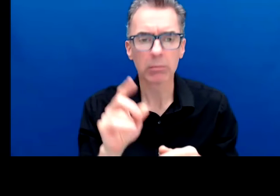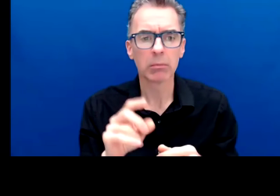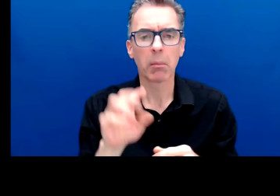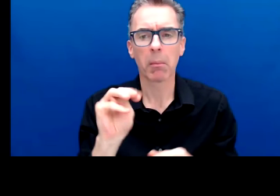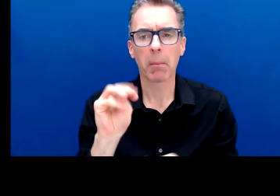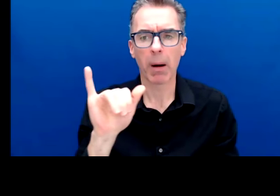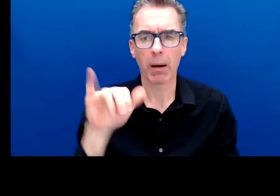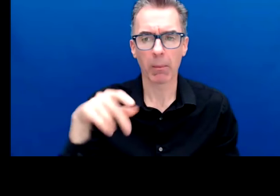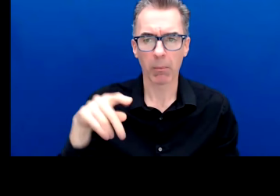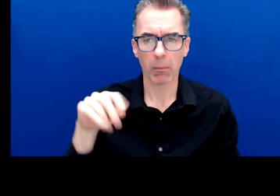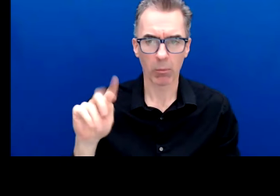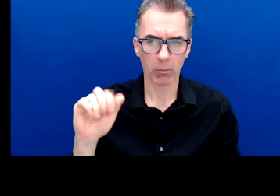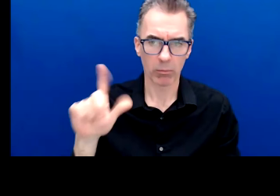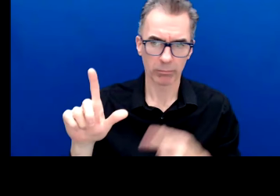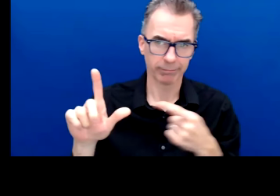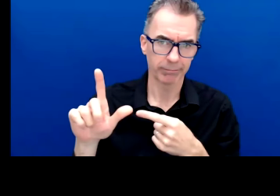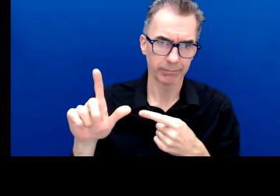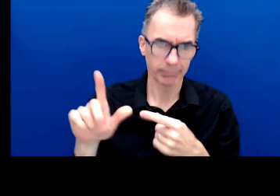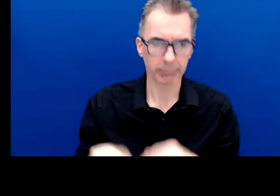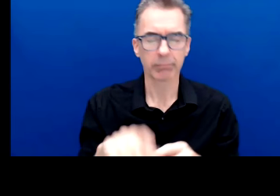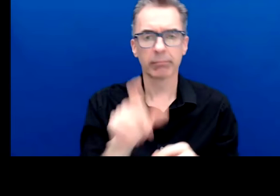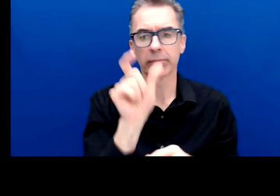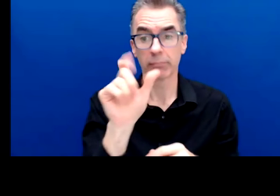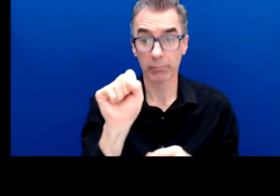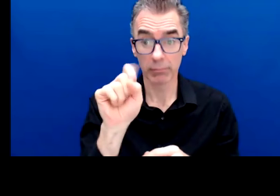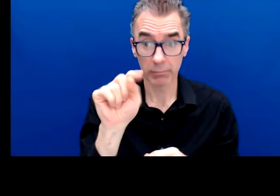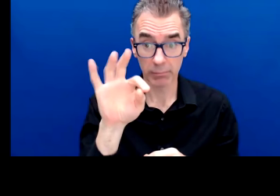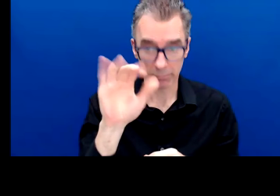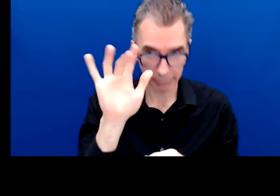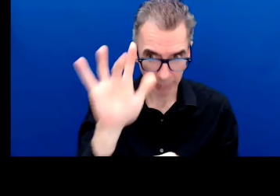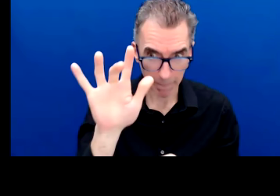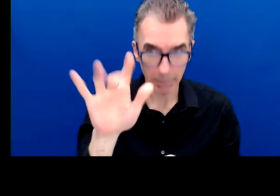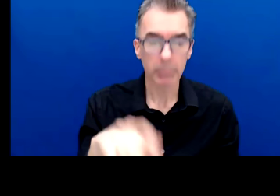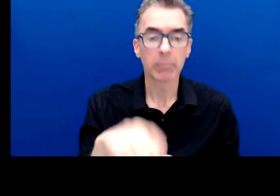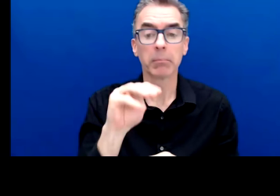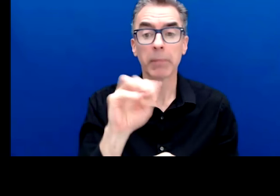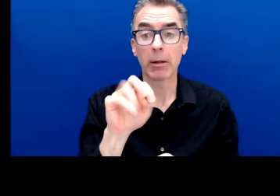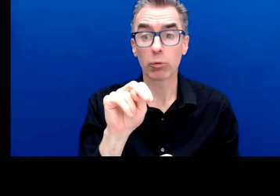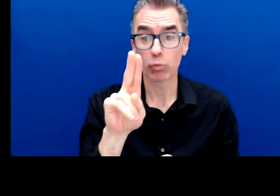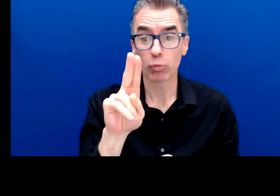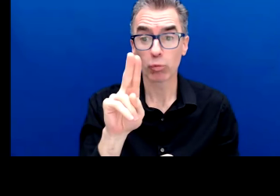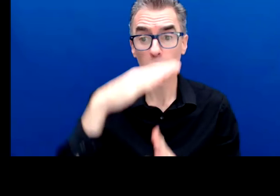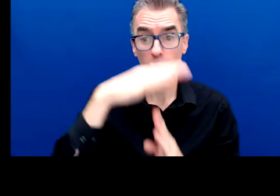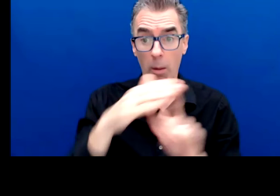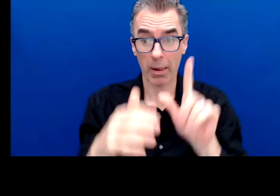So you go to my portal, select Starfish. In the menu tab on the top left hand side where it's that little hamburger